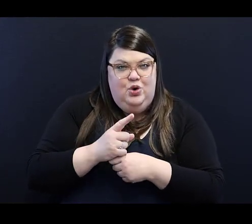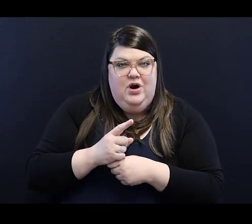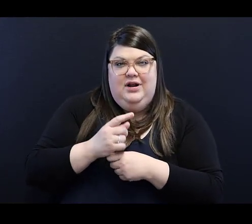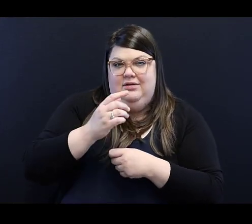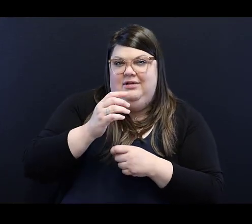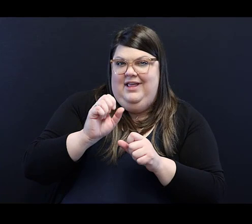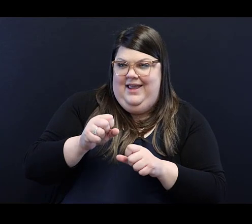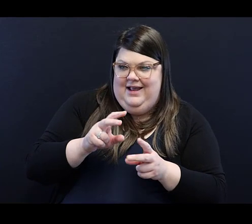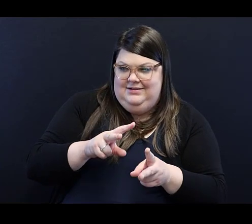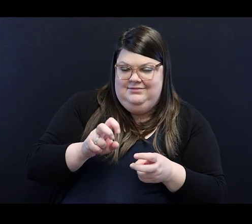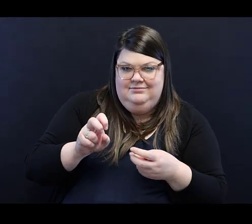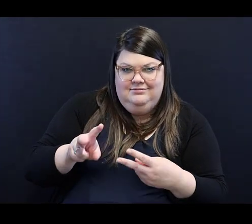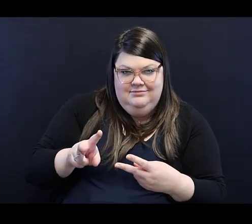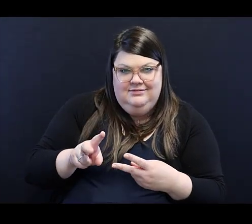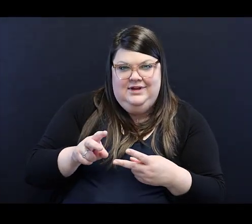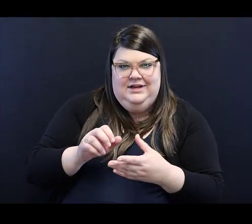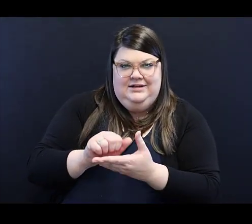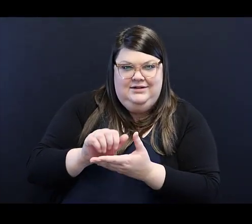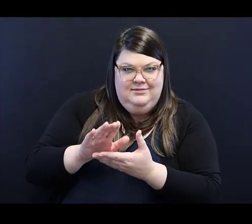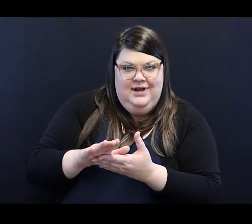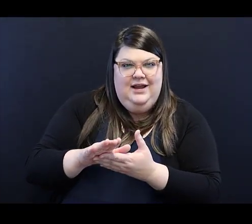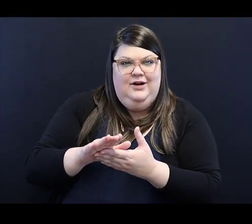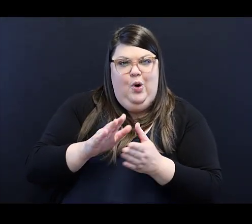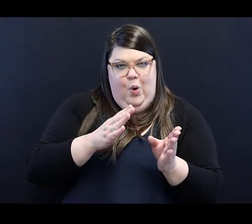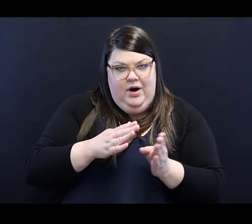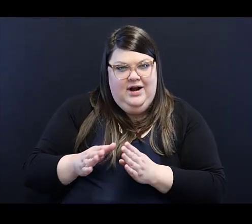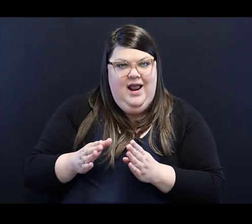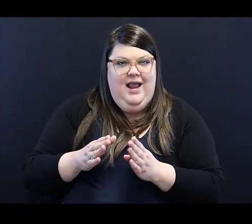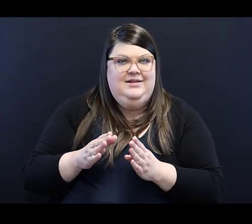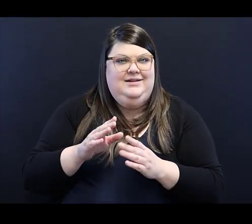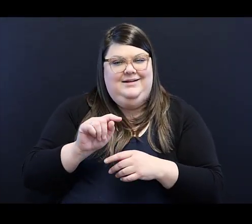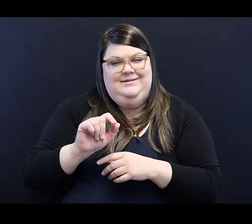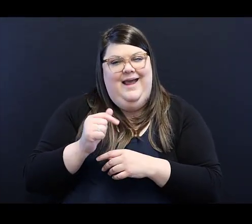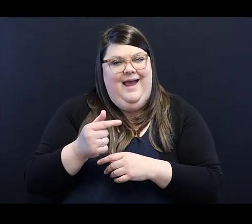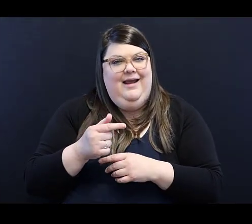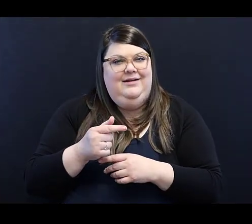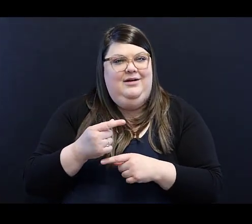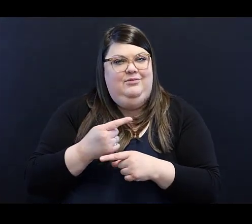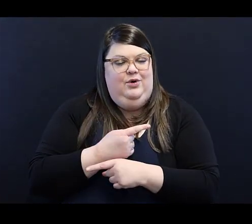organized, and cataloged appropriately prior to the end of the grant period of performance.